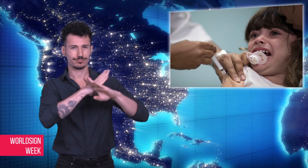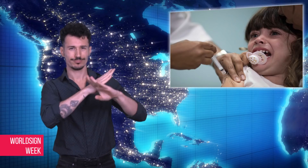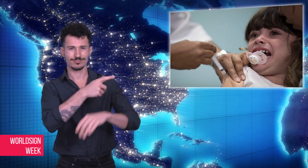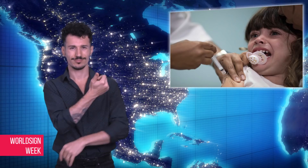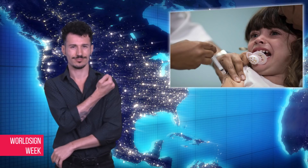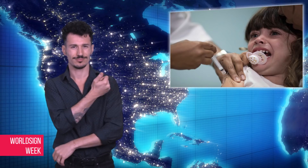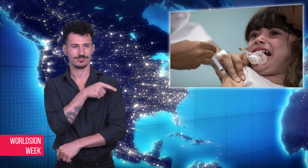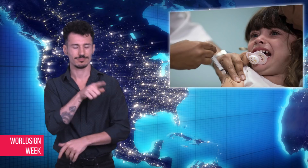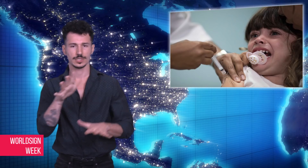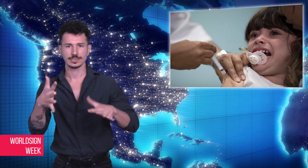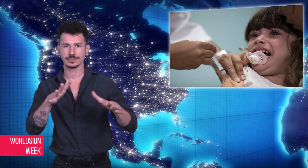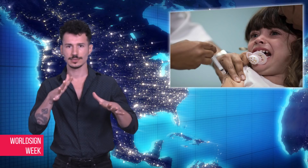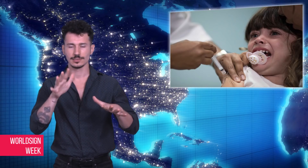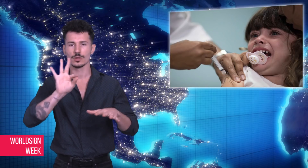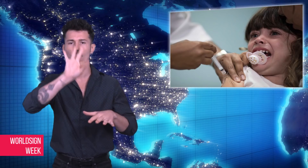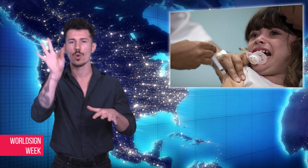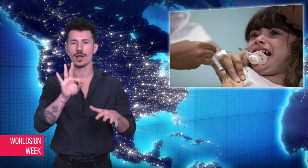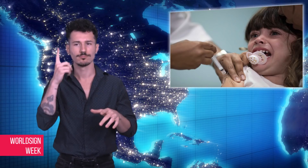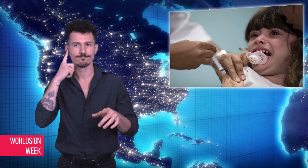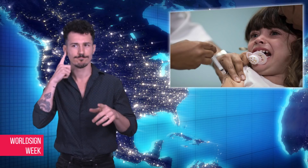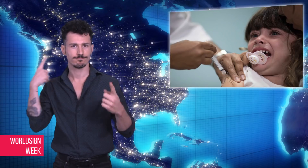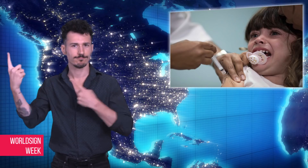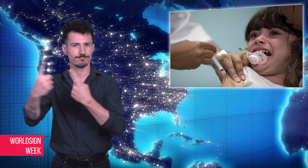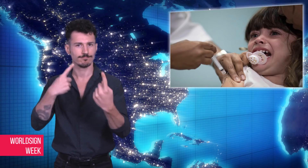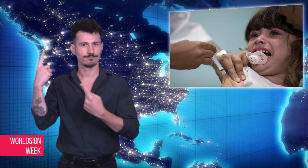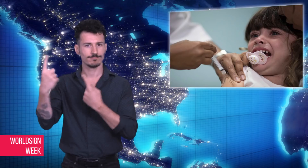safety after past immunization